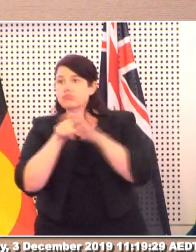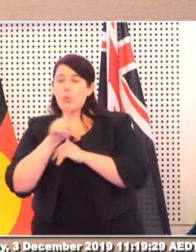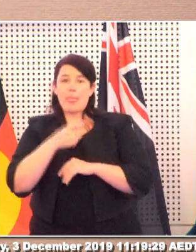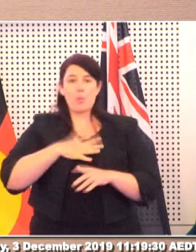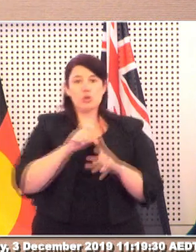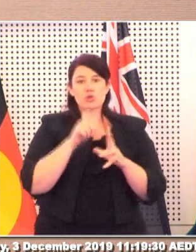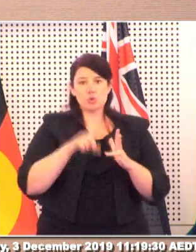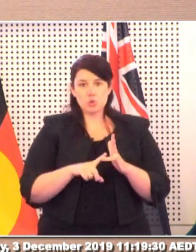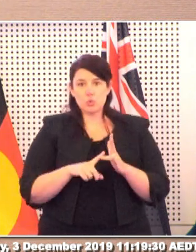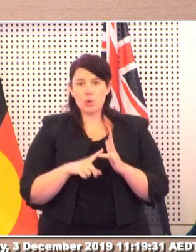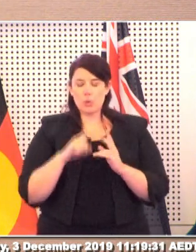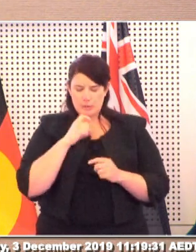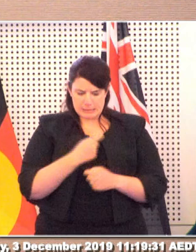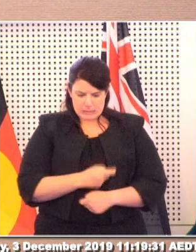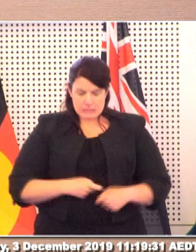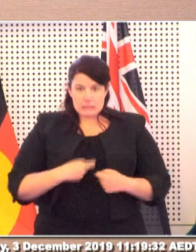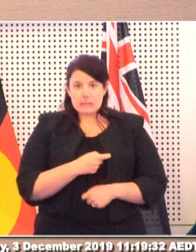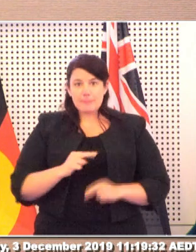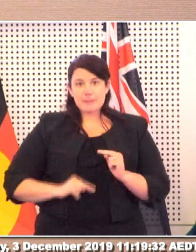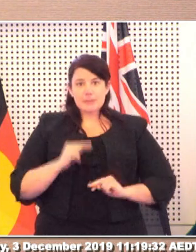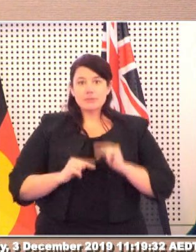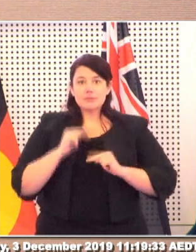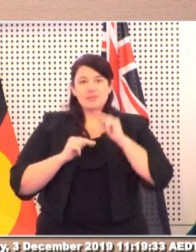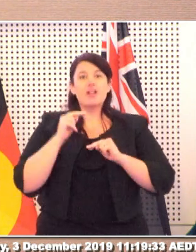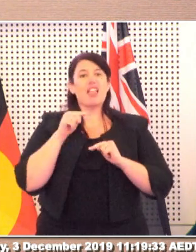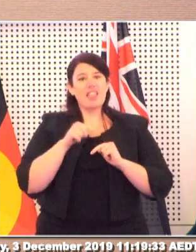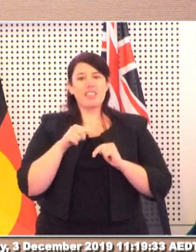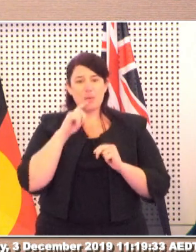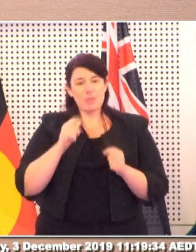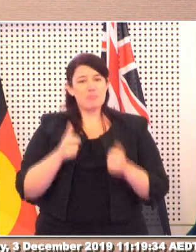and then the frustration that restrictive practices are in place then acts as a